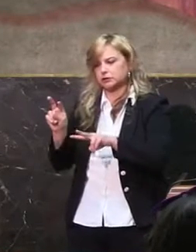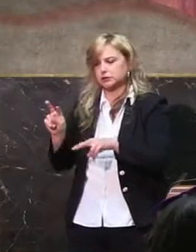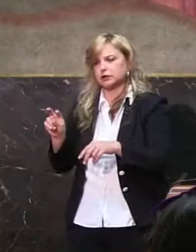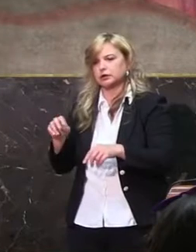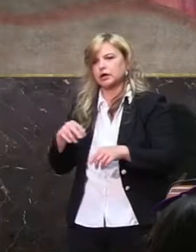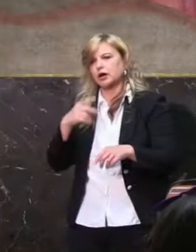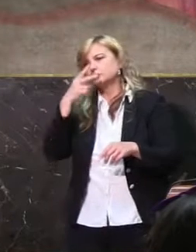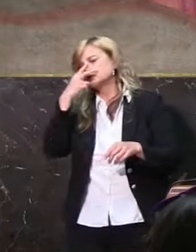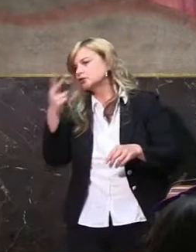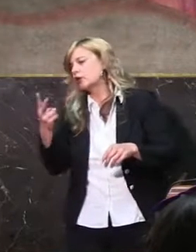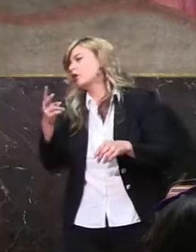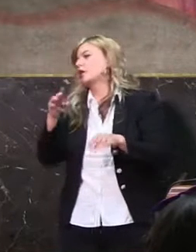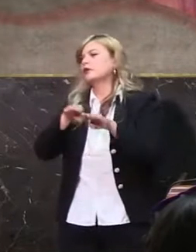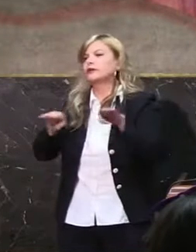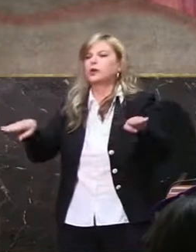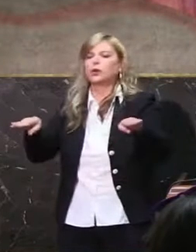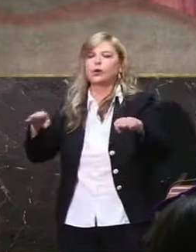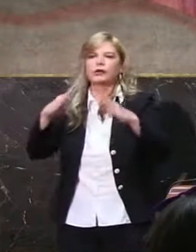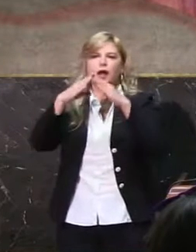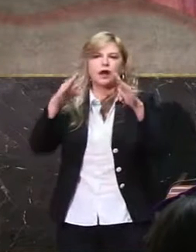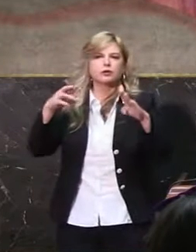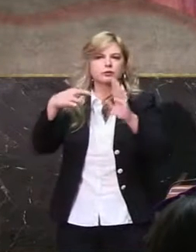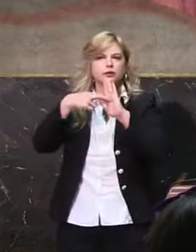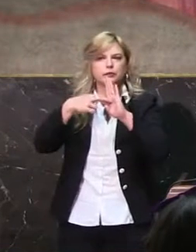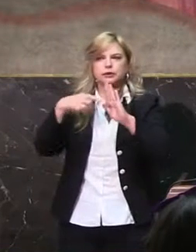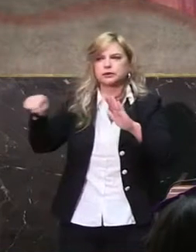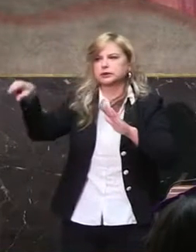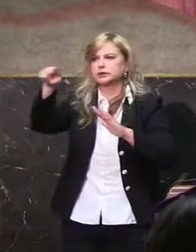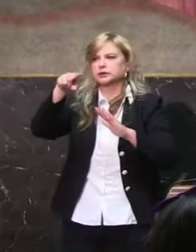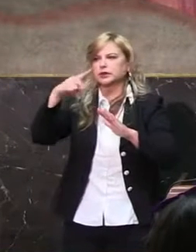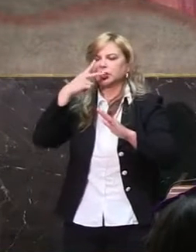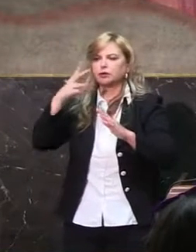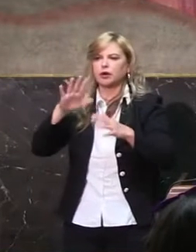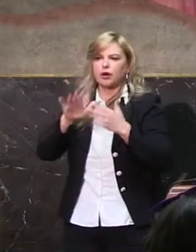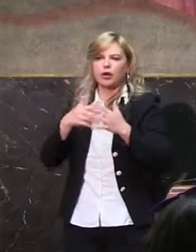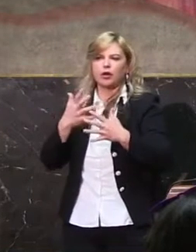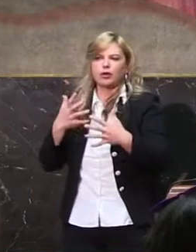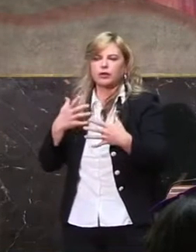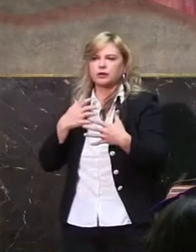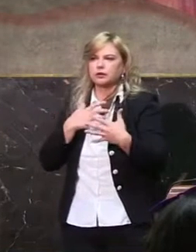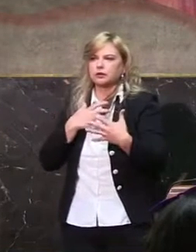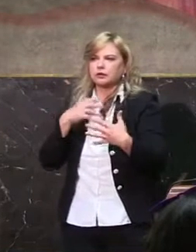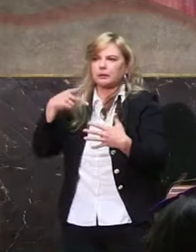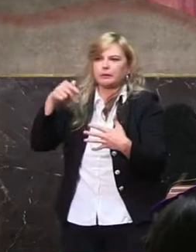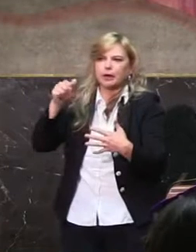the House of Representatives about the bill unnecessarily created a lot of division